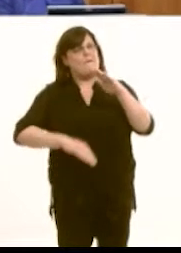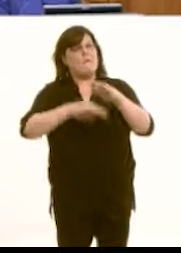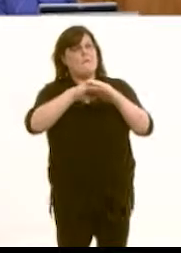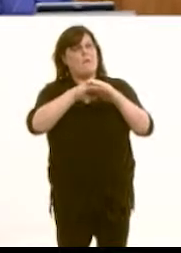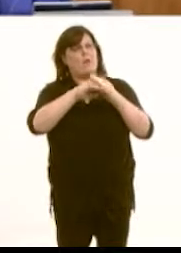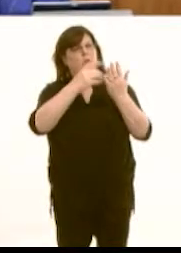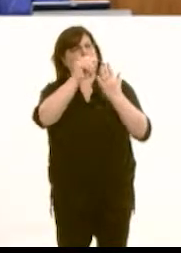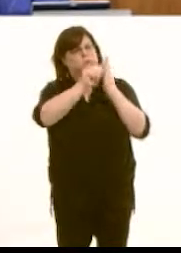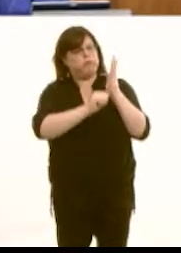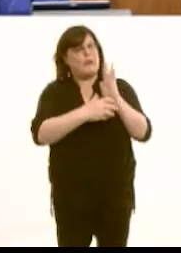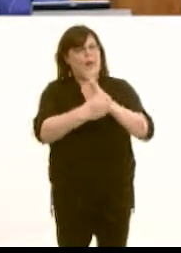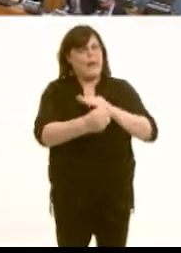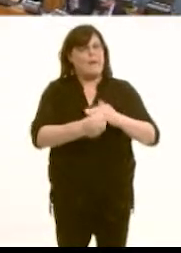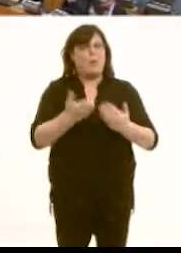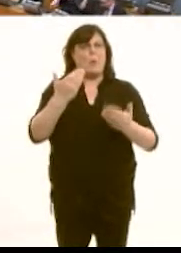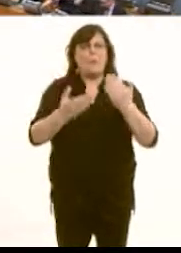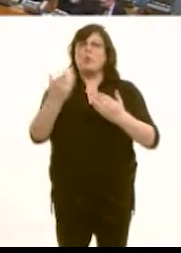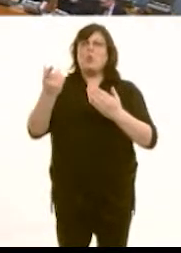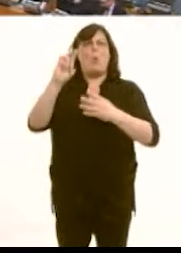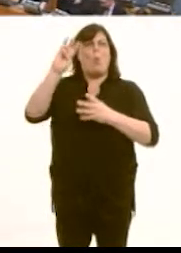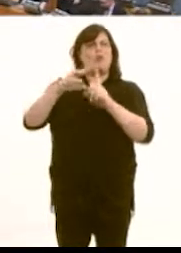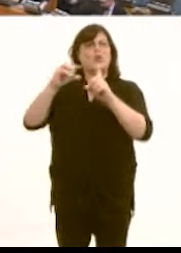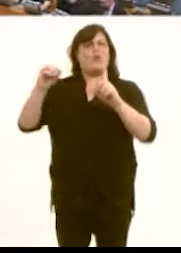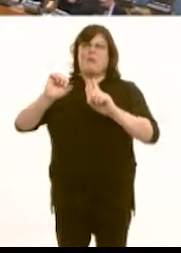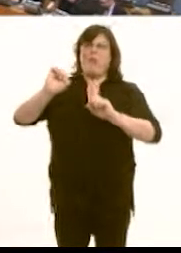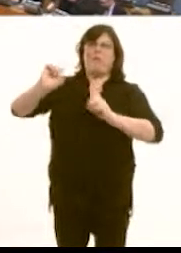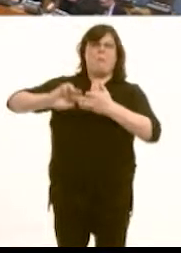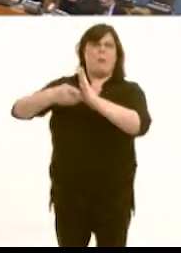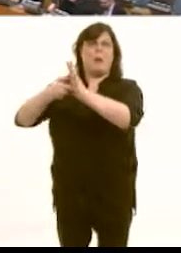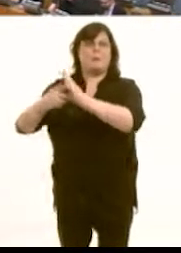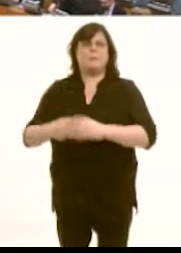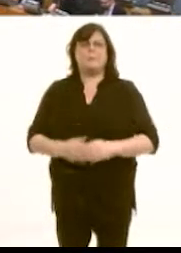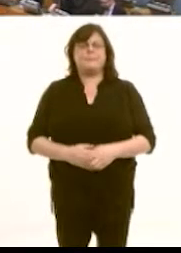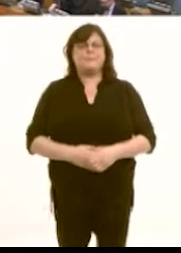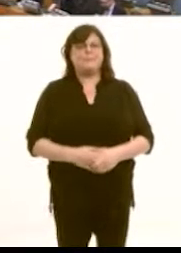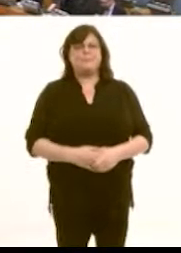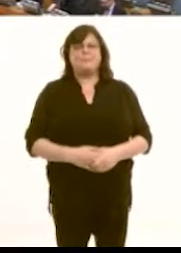Llyr Gruffydd: Maeír ysbryd yma o gydweithio a buddsoddiad y mae Lynne Neagle yn sÙn amdano